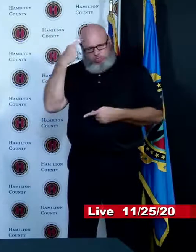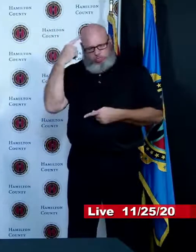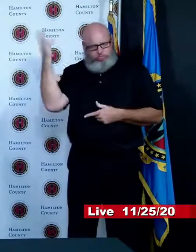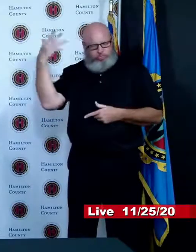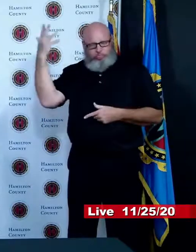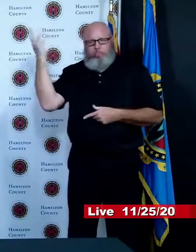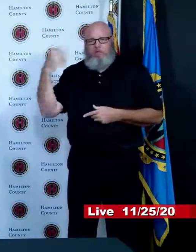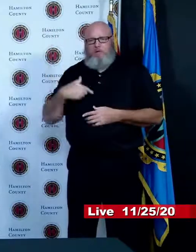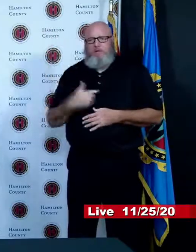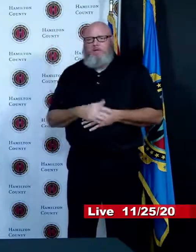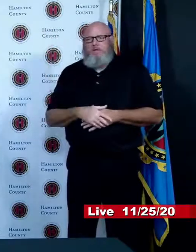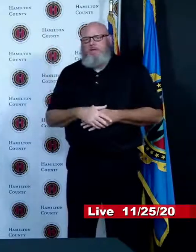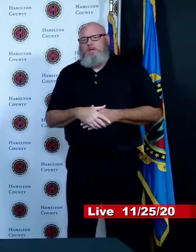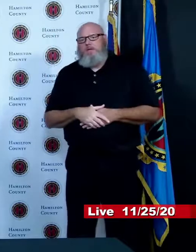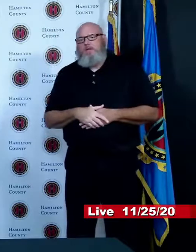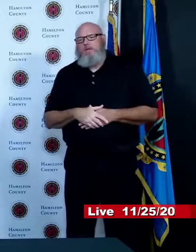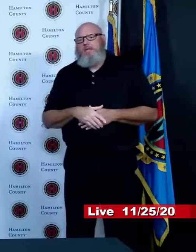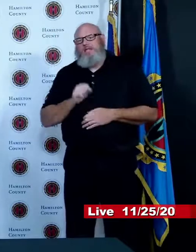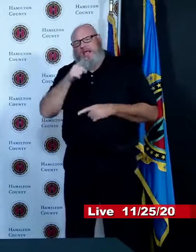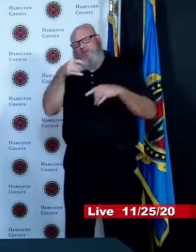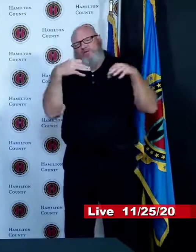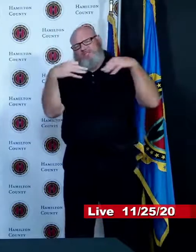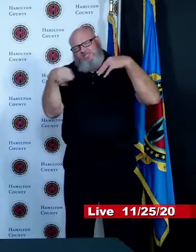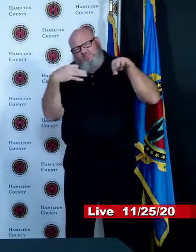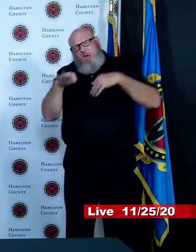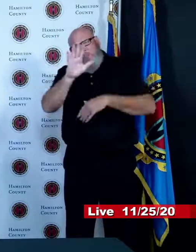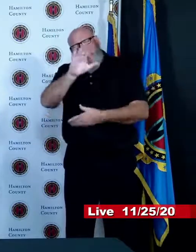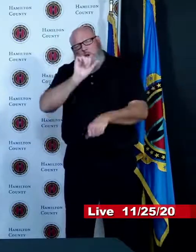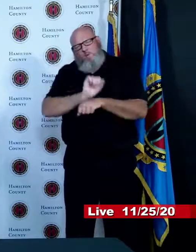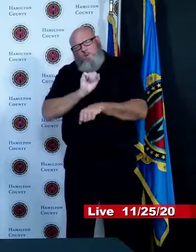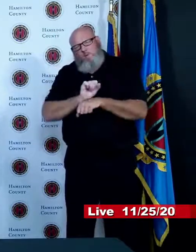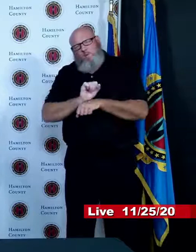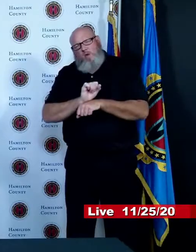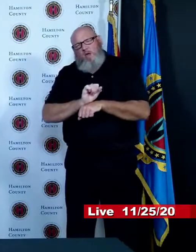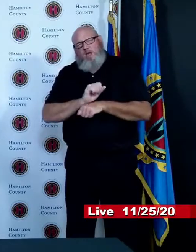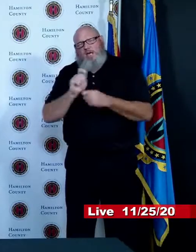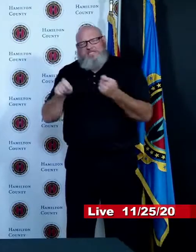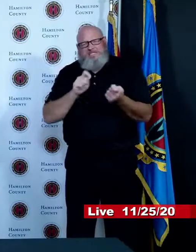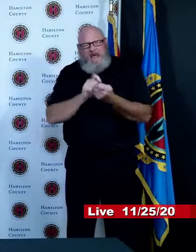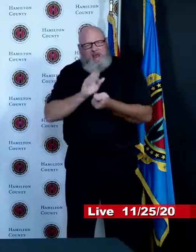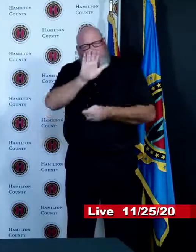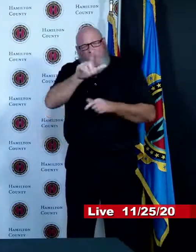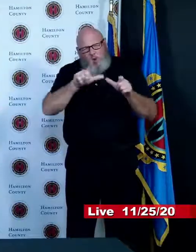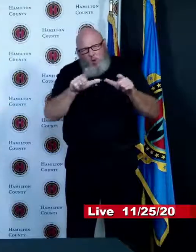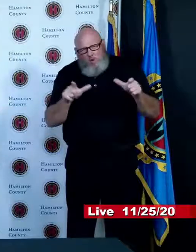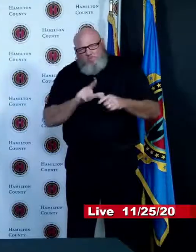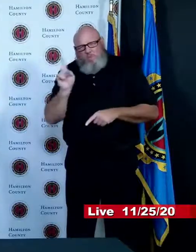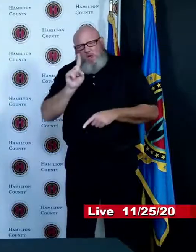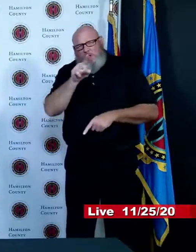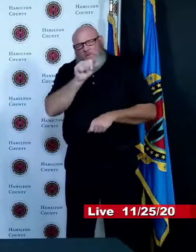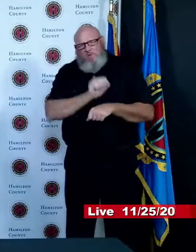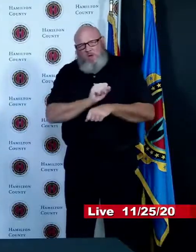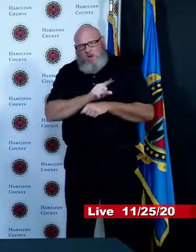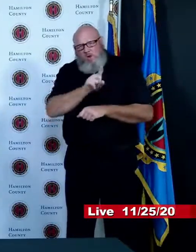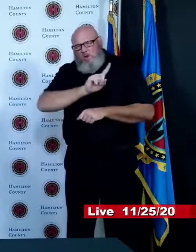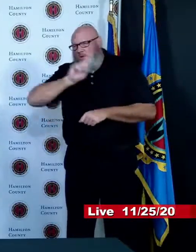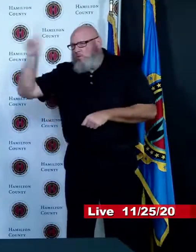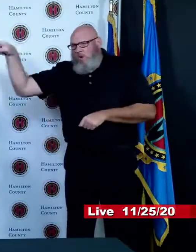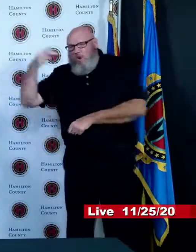and then the question I have for you is as I think in your unique position as someone who you know works in the hospitals occasionally but also as a private practice you mentioned